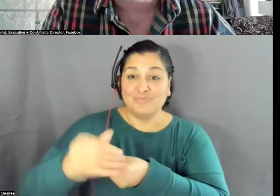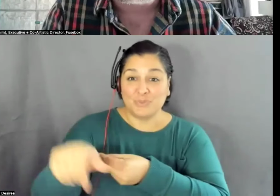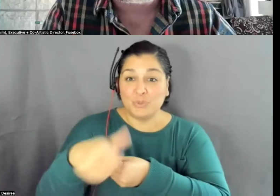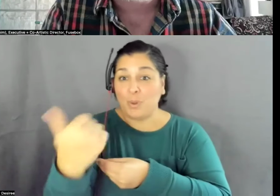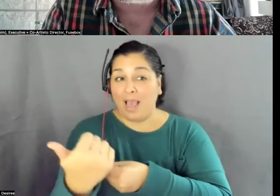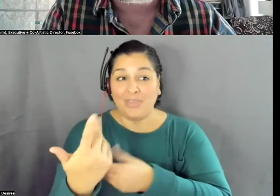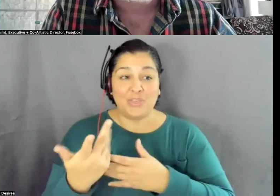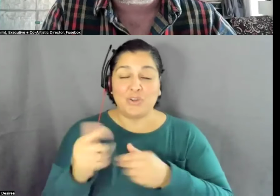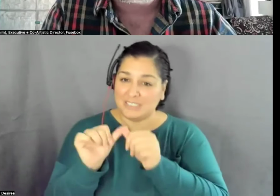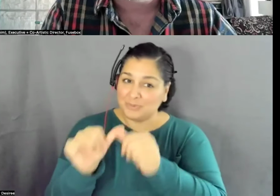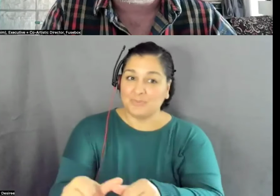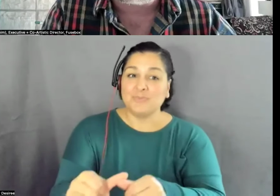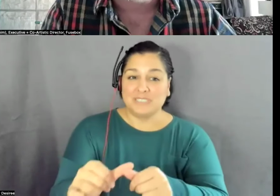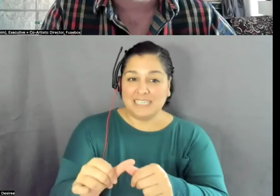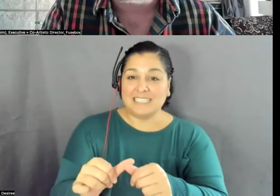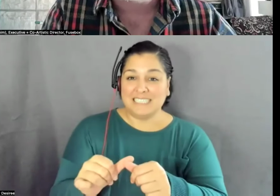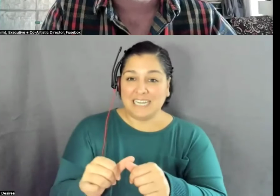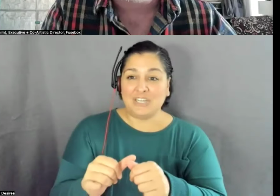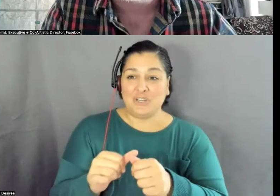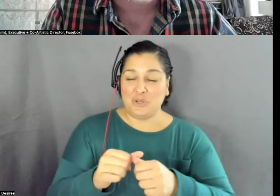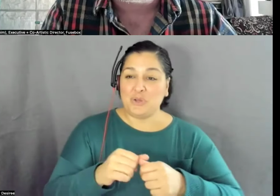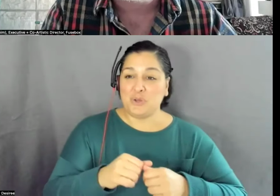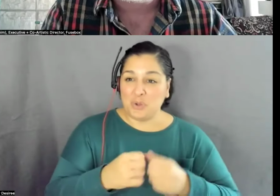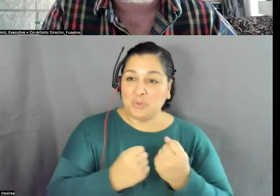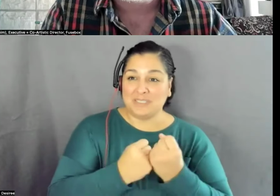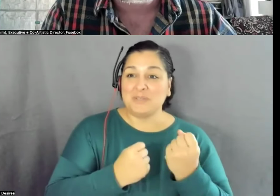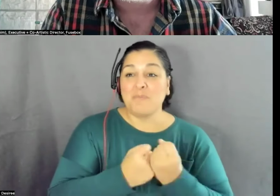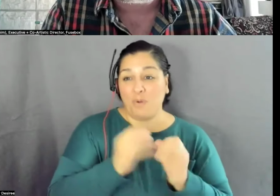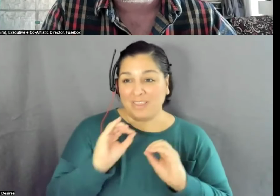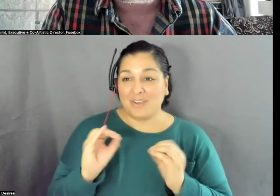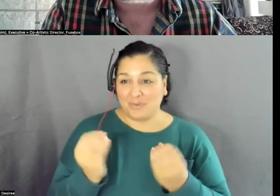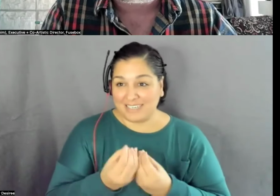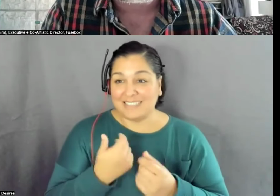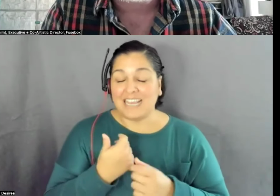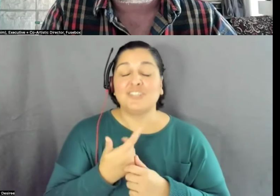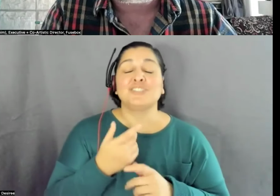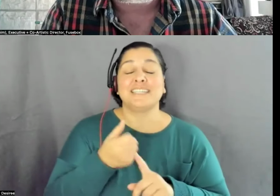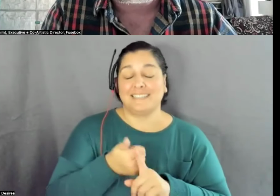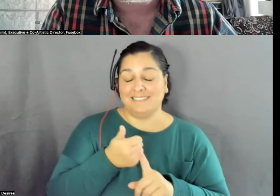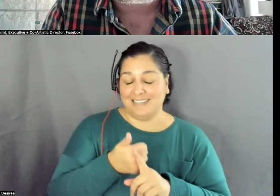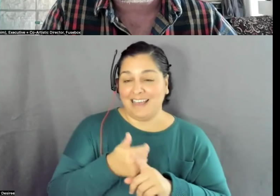continue to breathe life into it as an organization. So we have to keep enlarging the community.